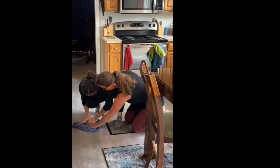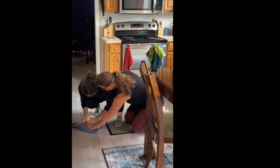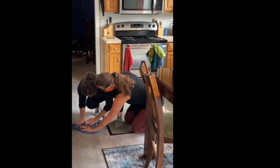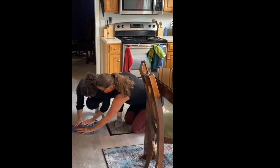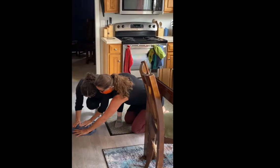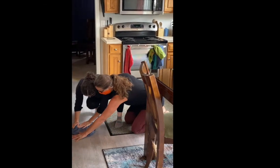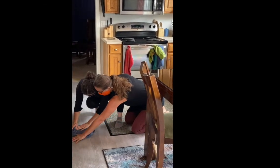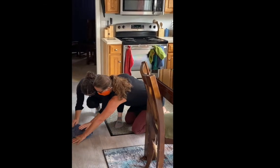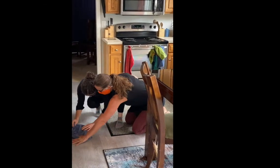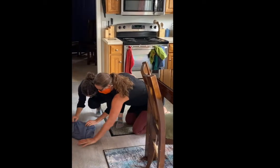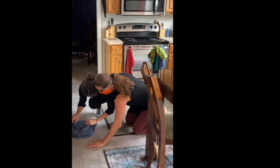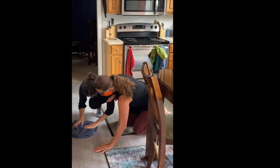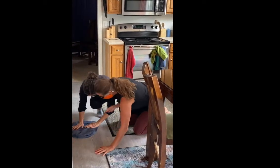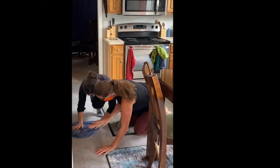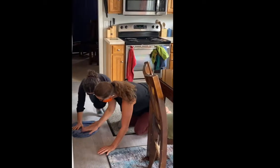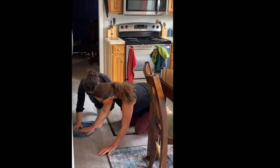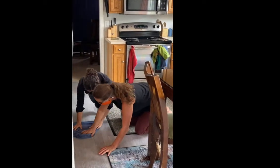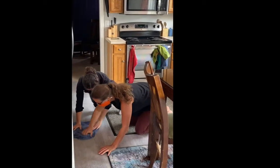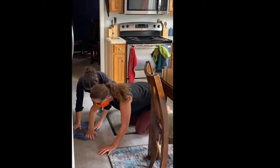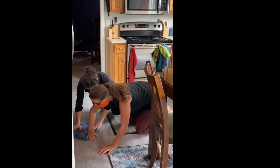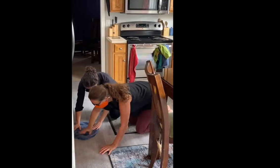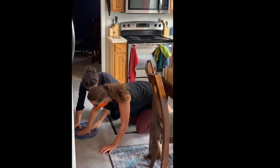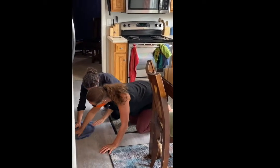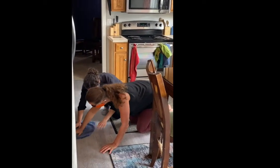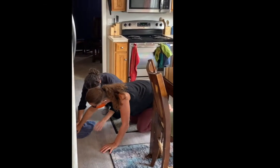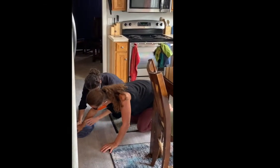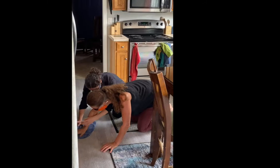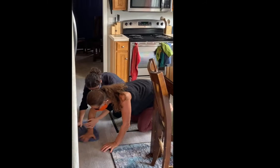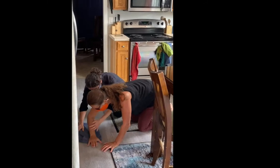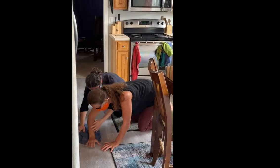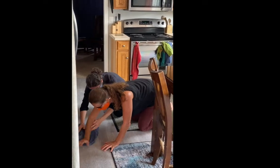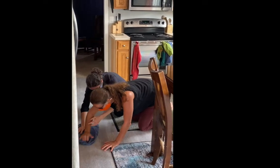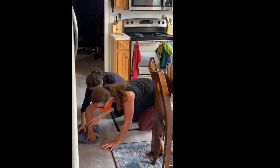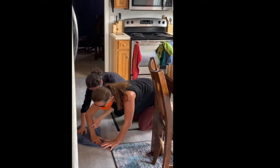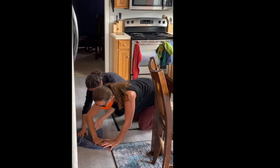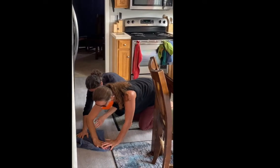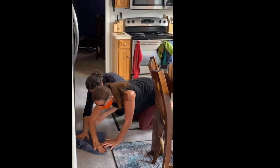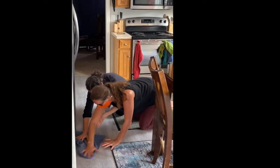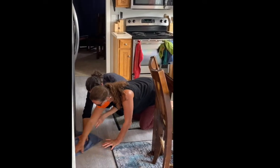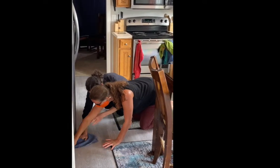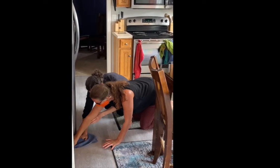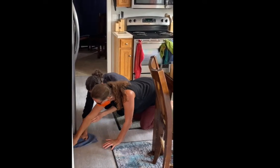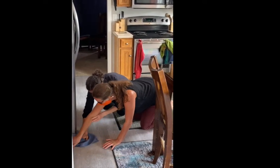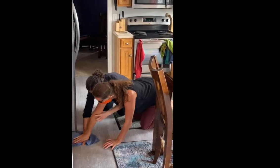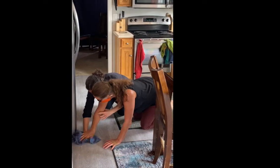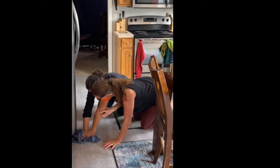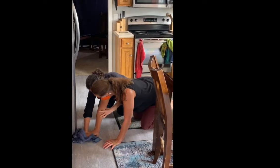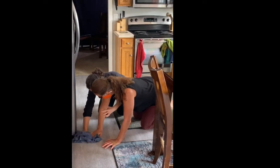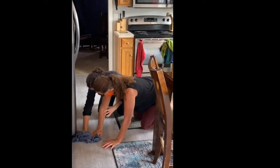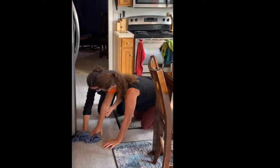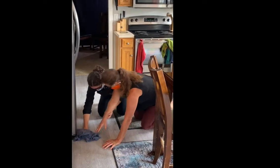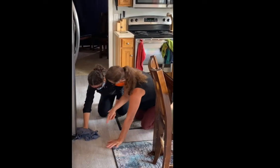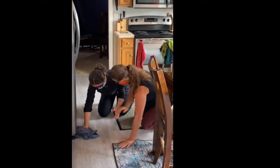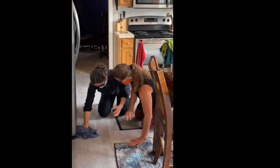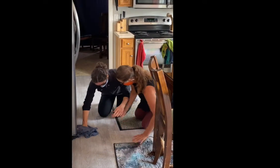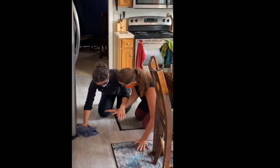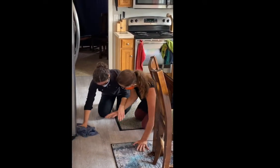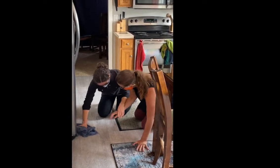If they miss a spot and you need to step in to help, ensure the child stays with you in co-presence so they can feel what it is that you're doing.